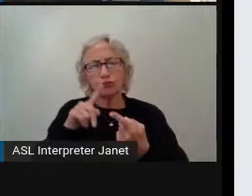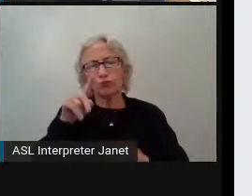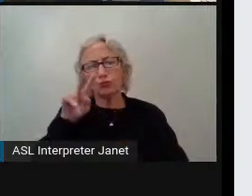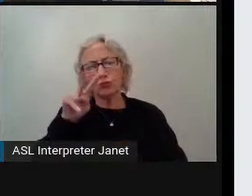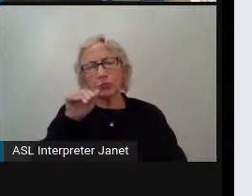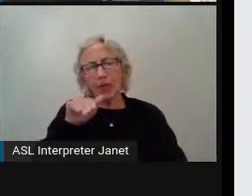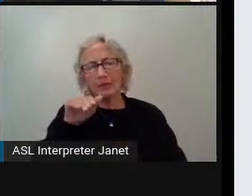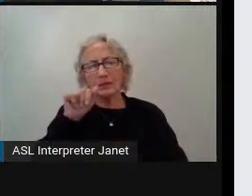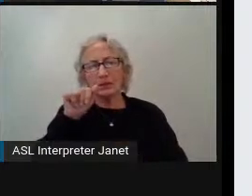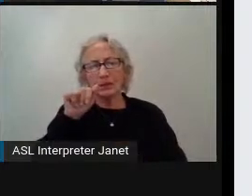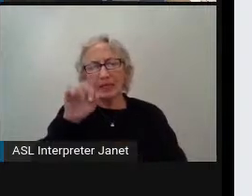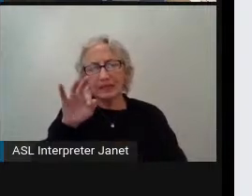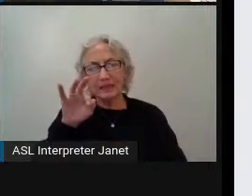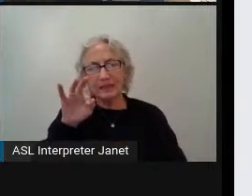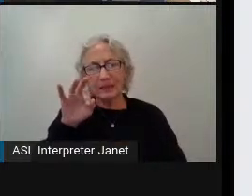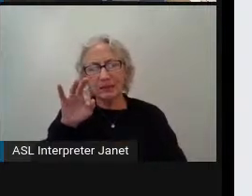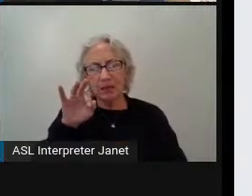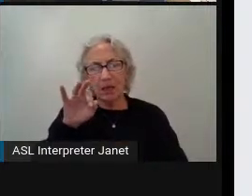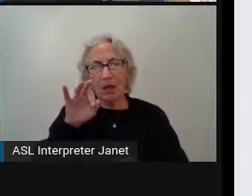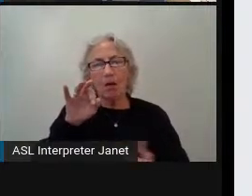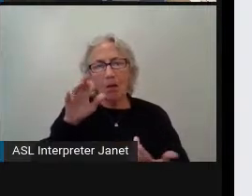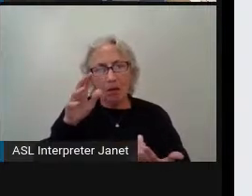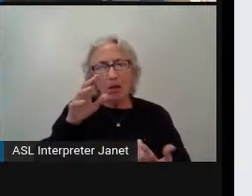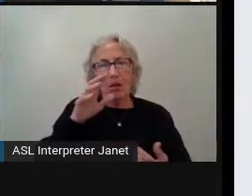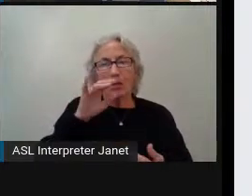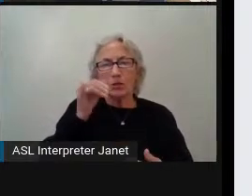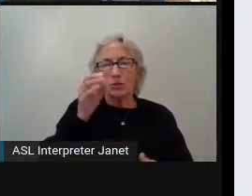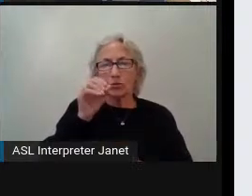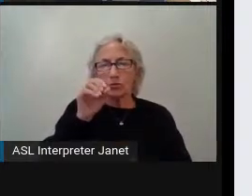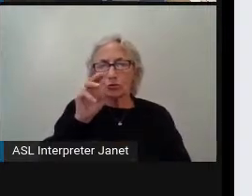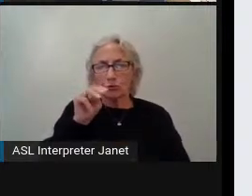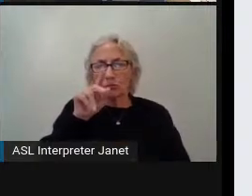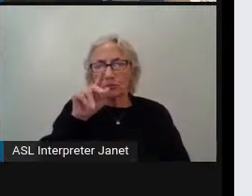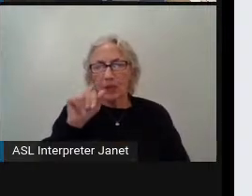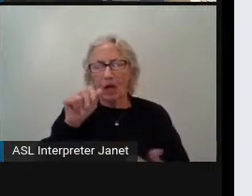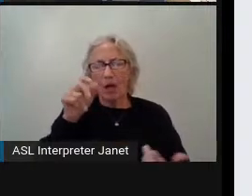Since 2016 they